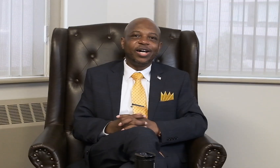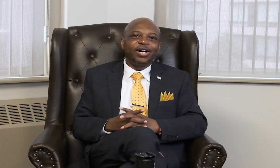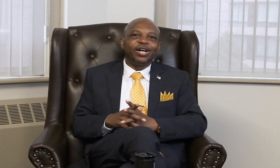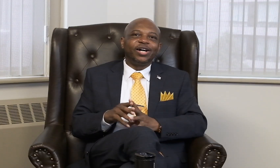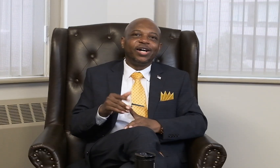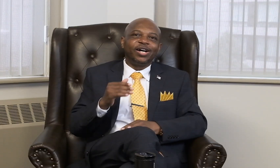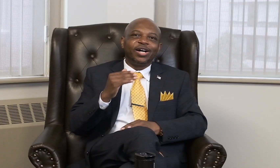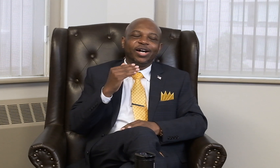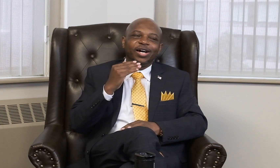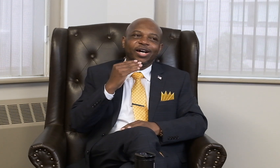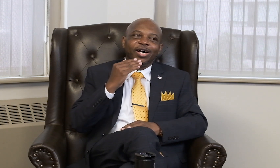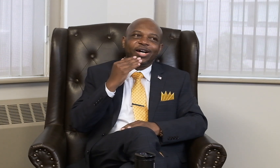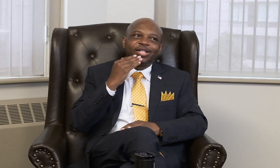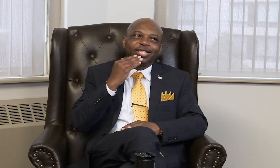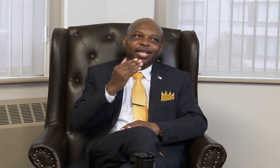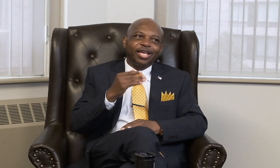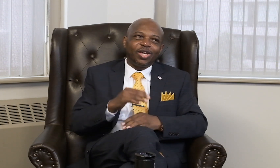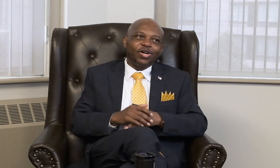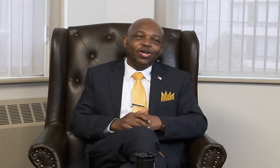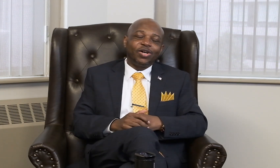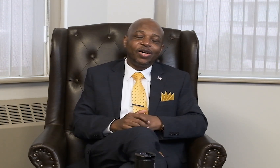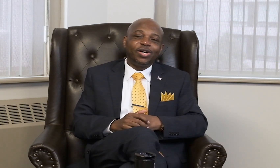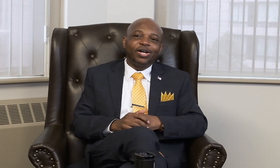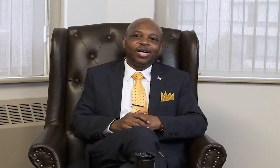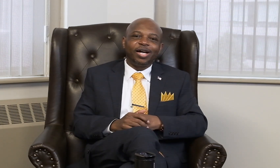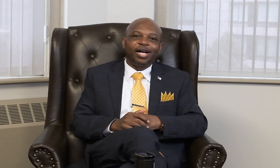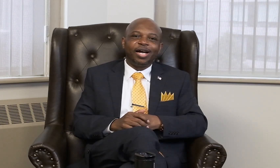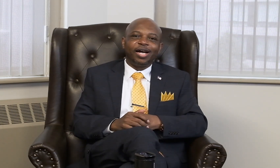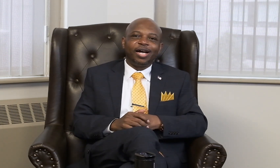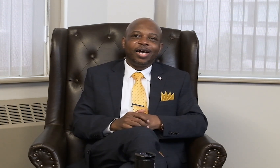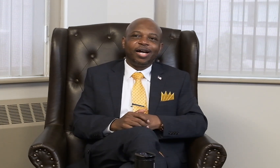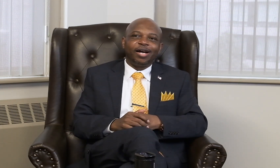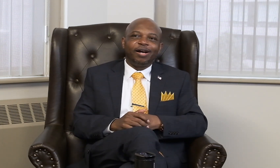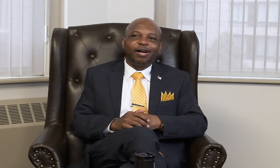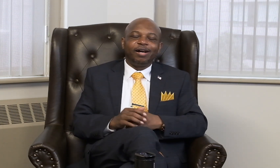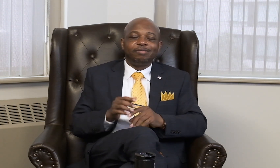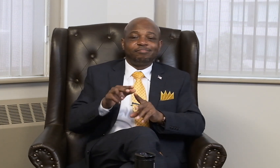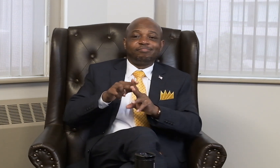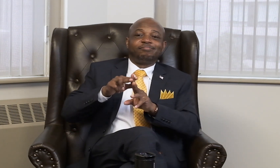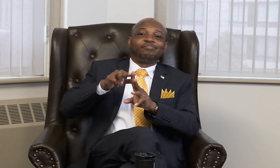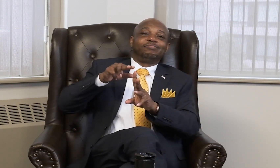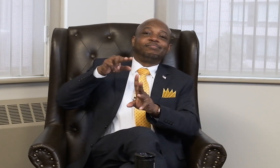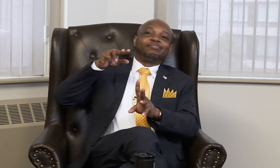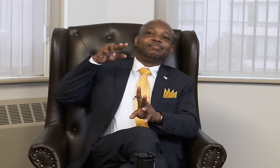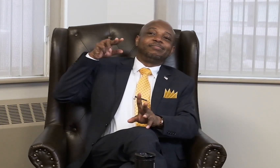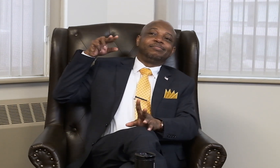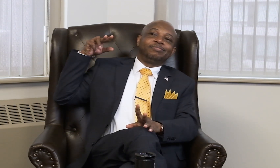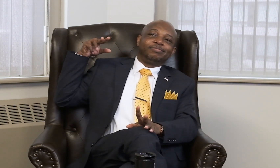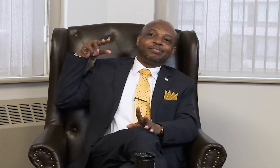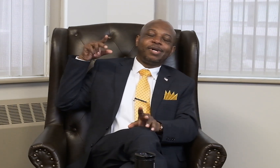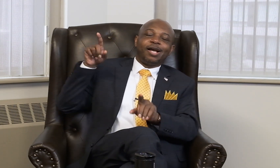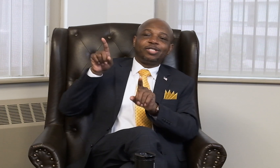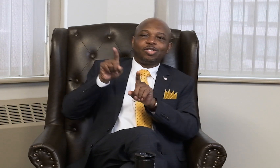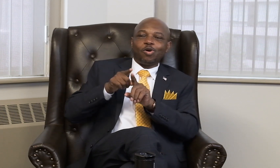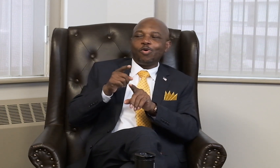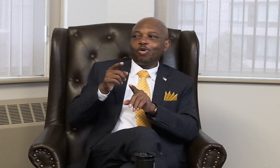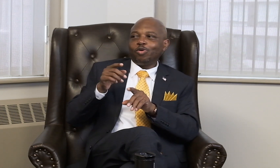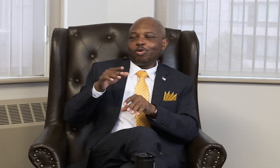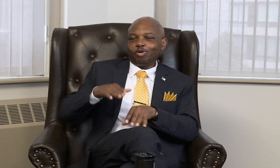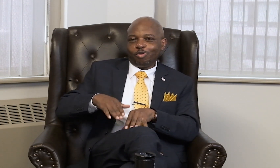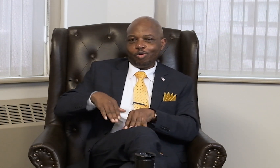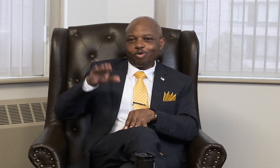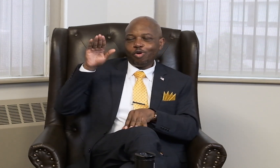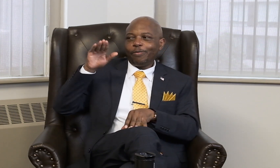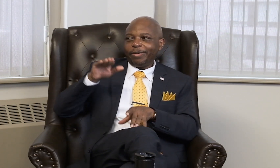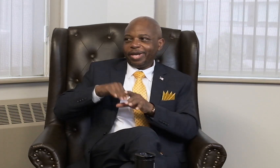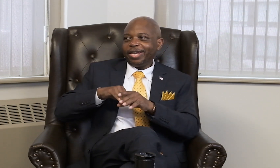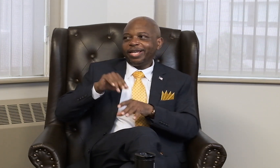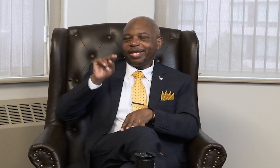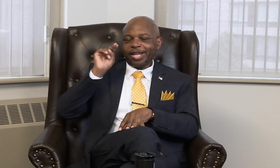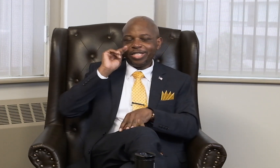[OPE] Thank you for that question. Taking a Macro [Birds Eye] perspective on that question,